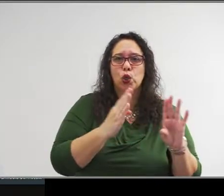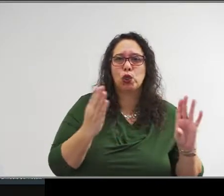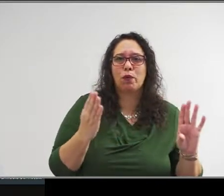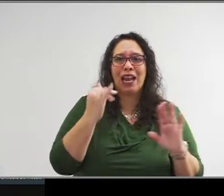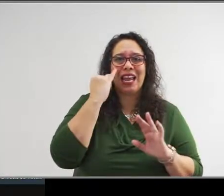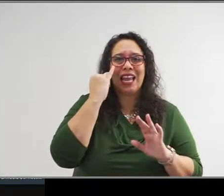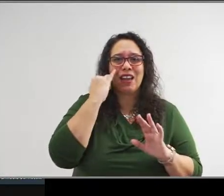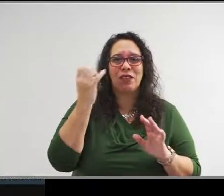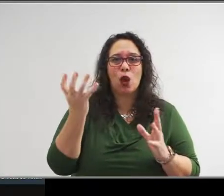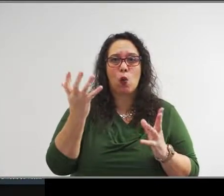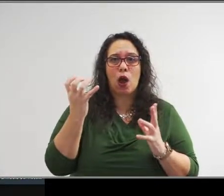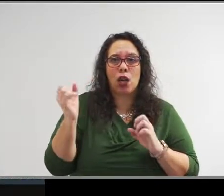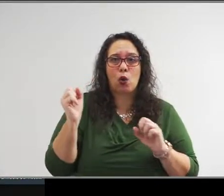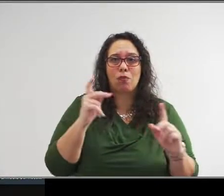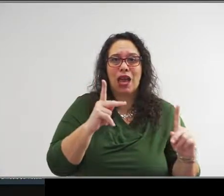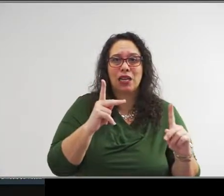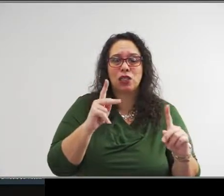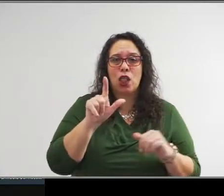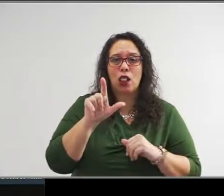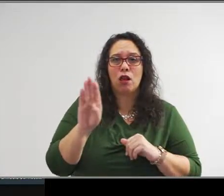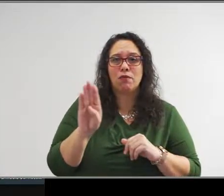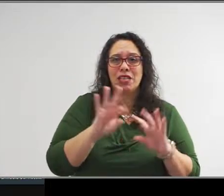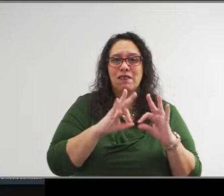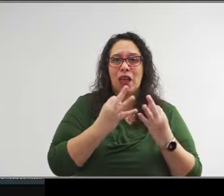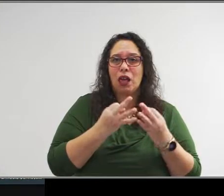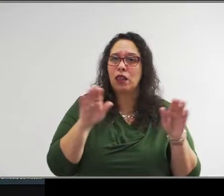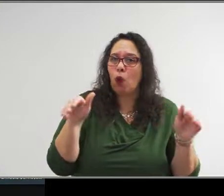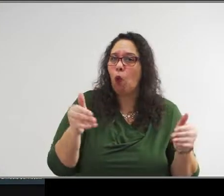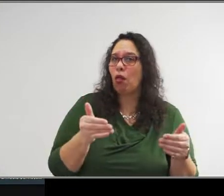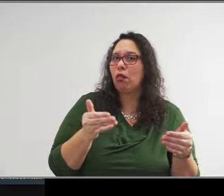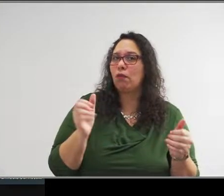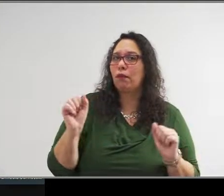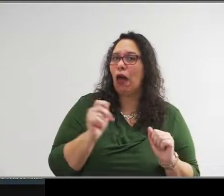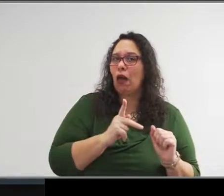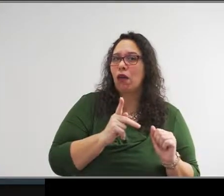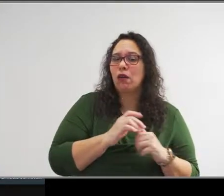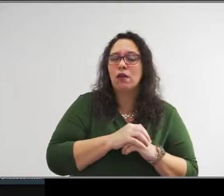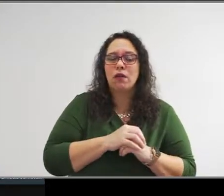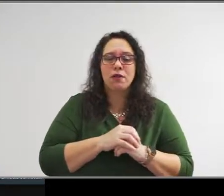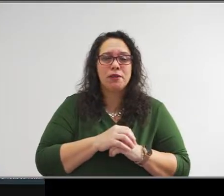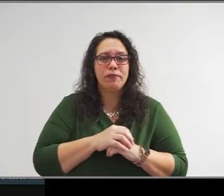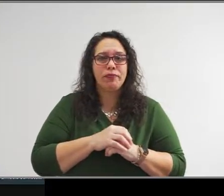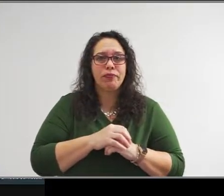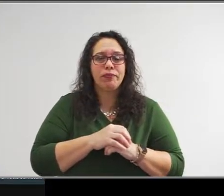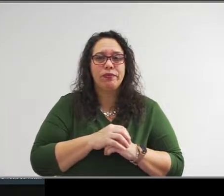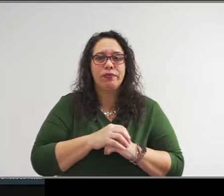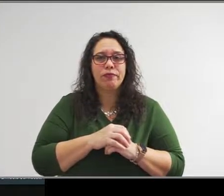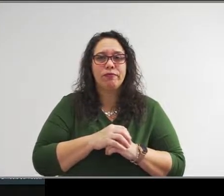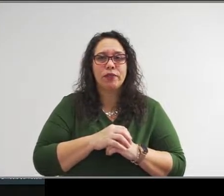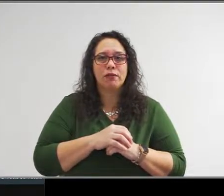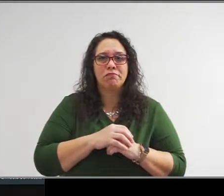to their Long Beach family, they will be welcomed back. End of conversation.